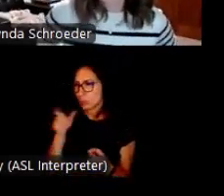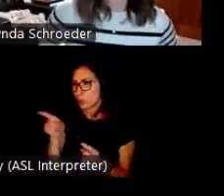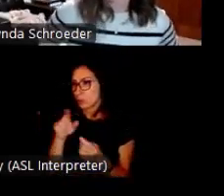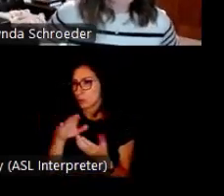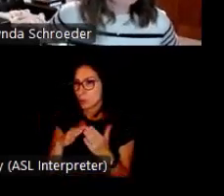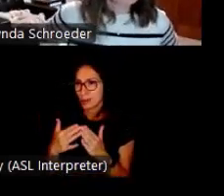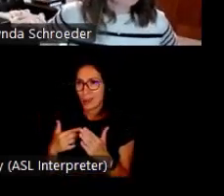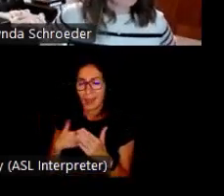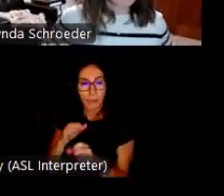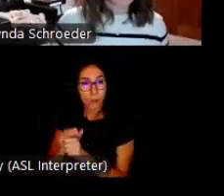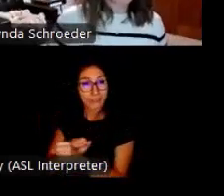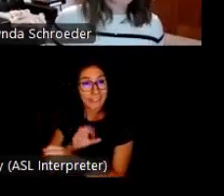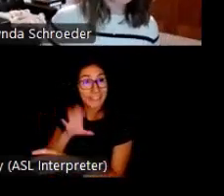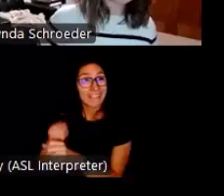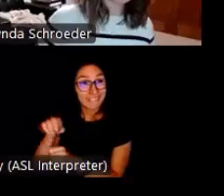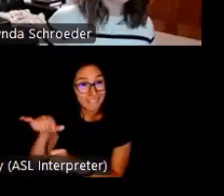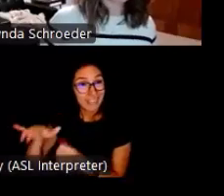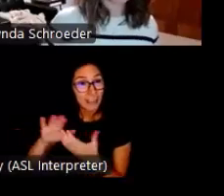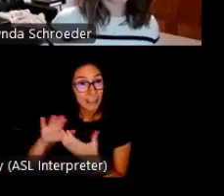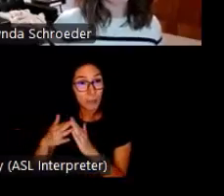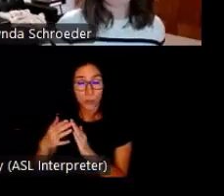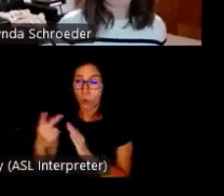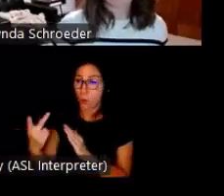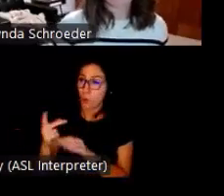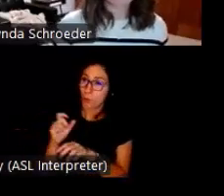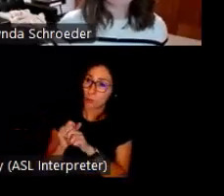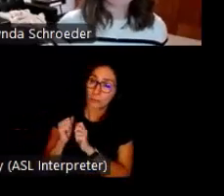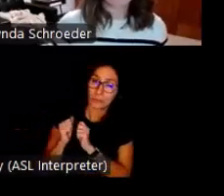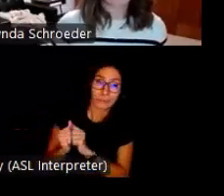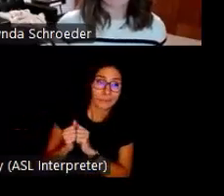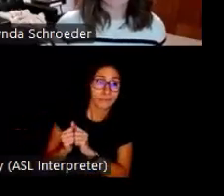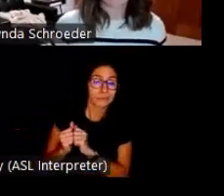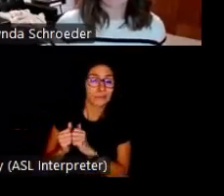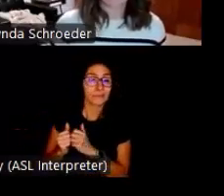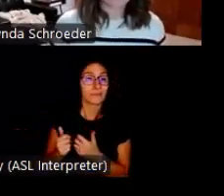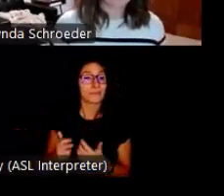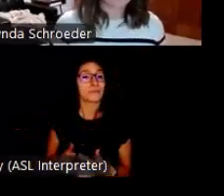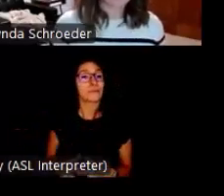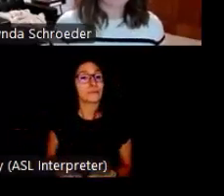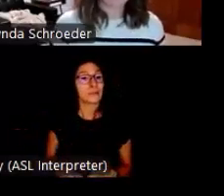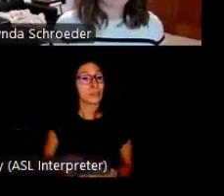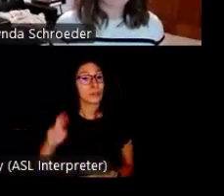And let me be clear that when I'm talking about a rural community, this might mean that you're doing research or knowledge